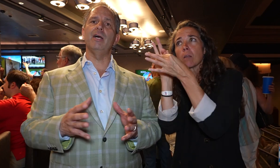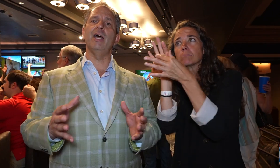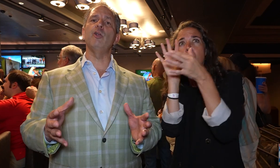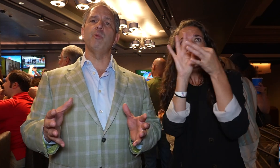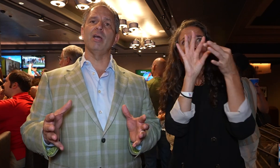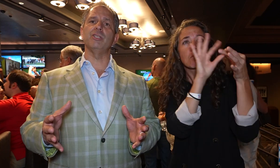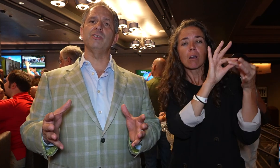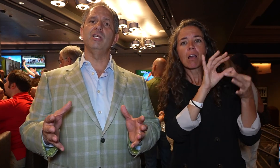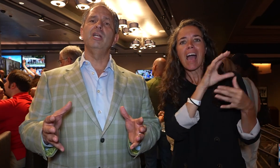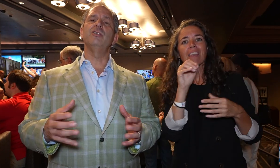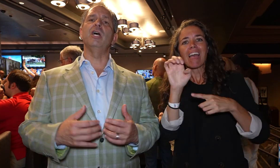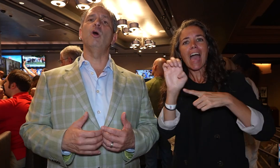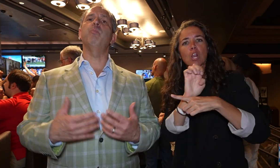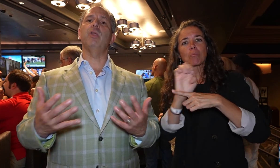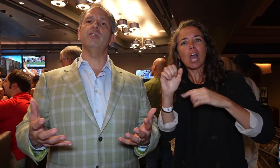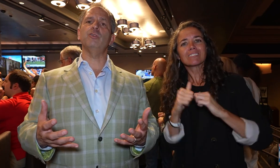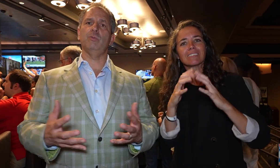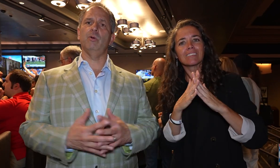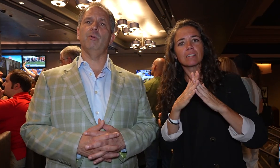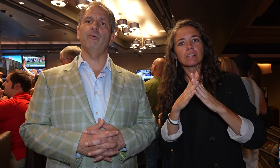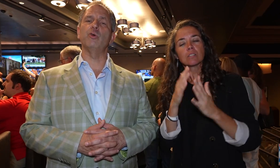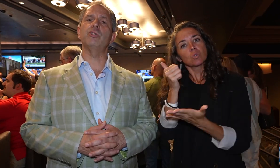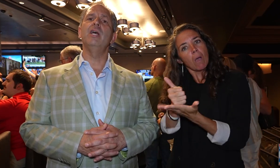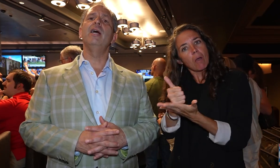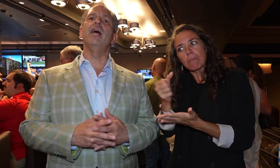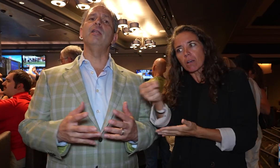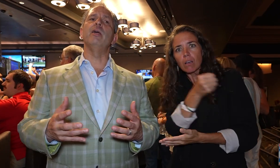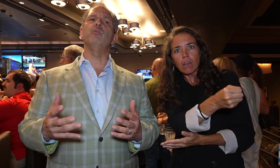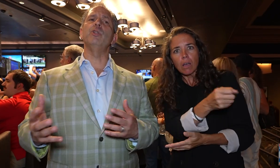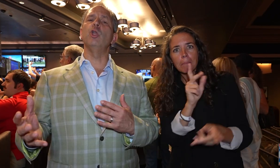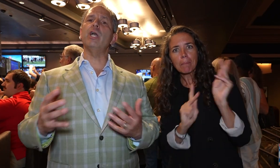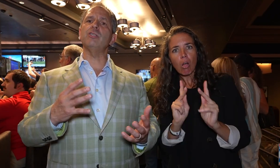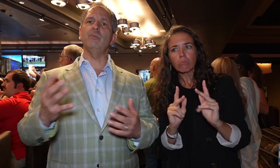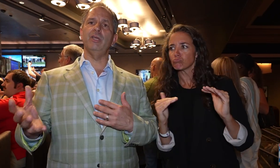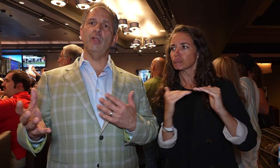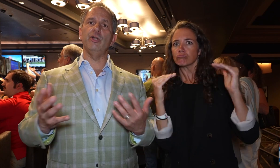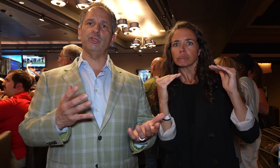and the enterprise to help place people.